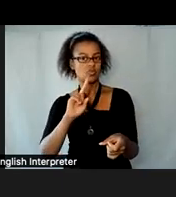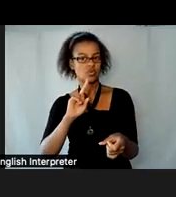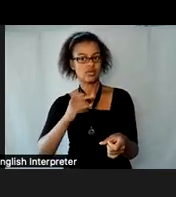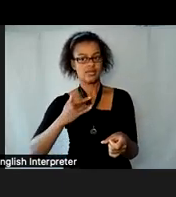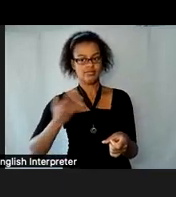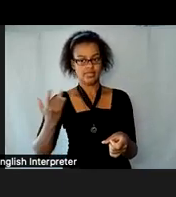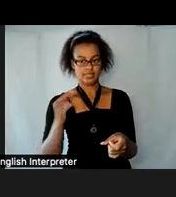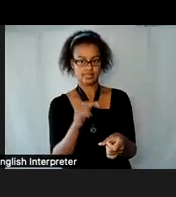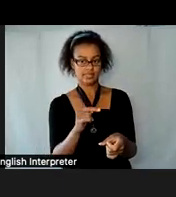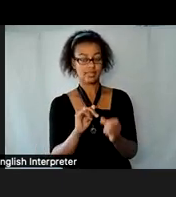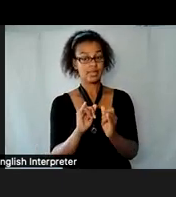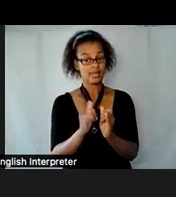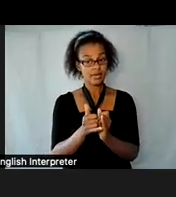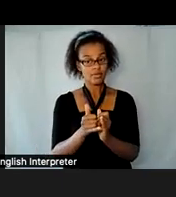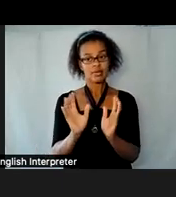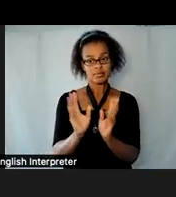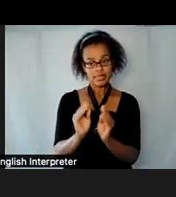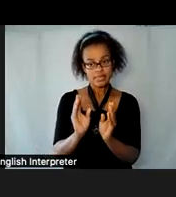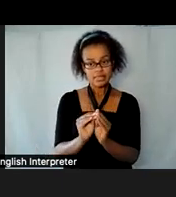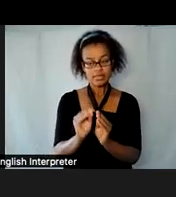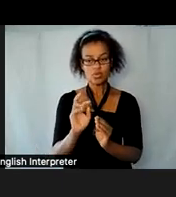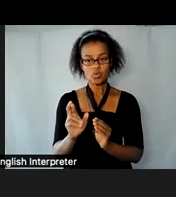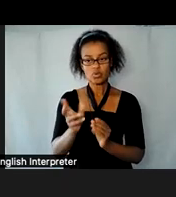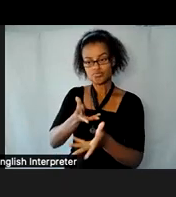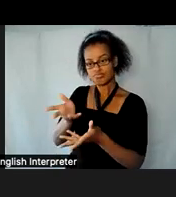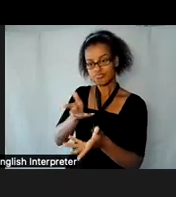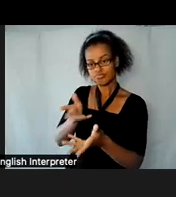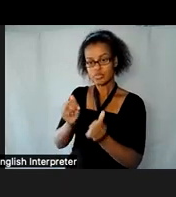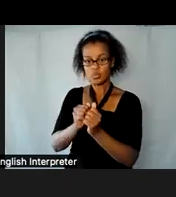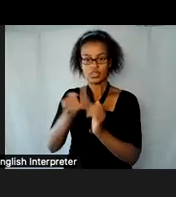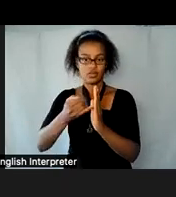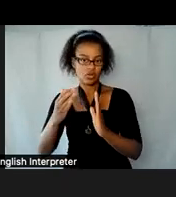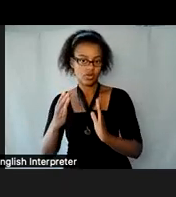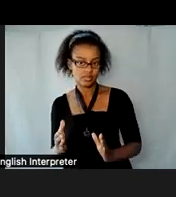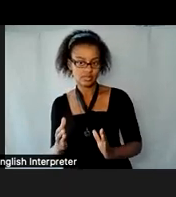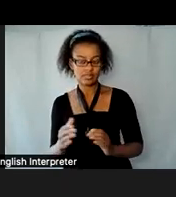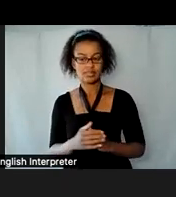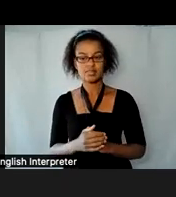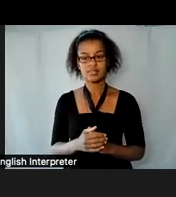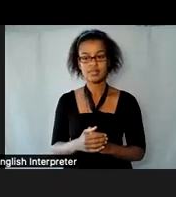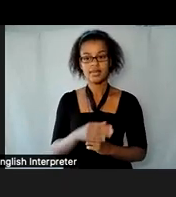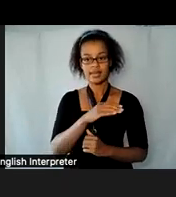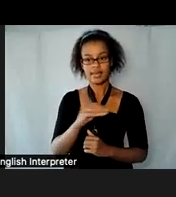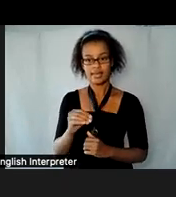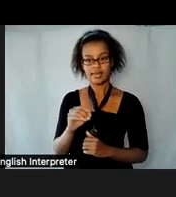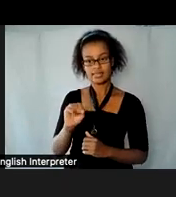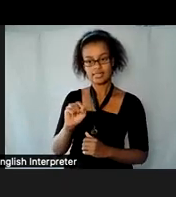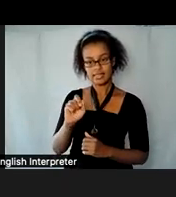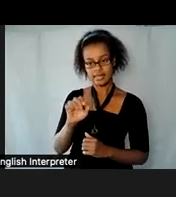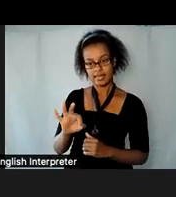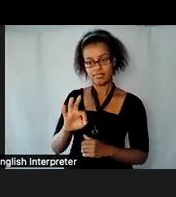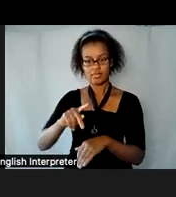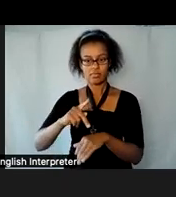meeting or communication with artists, the Toronto's Art Foundation and park people.